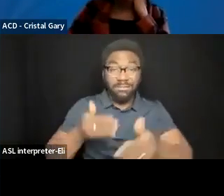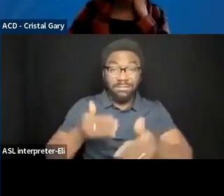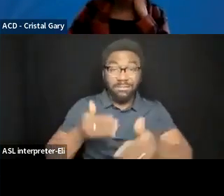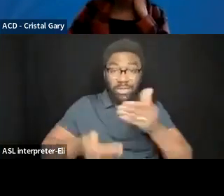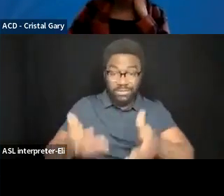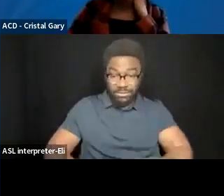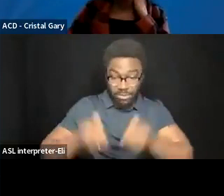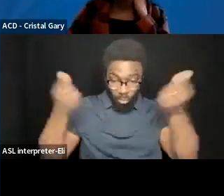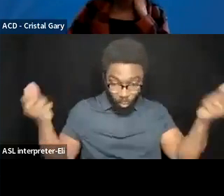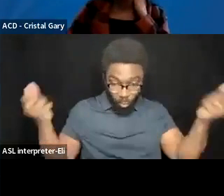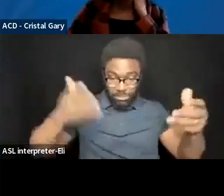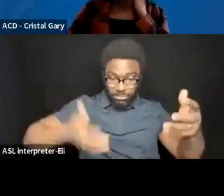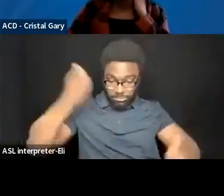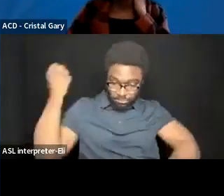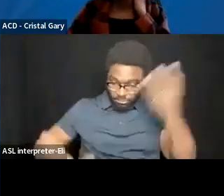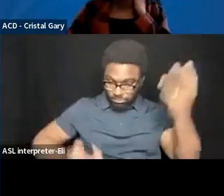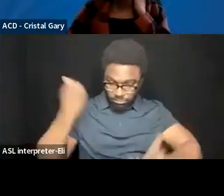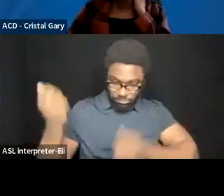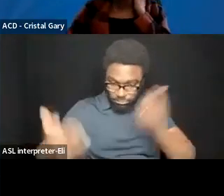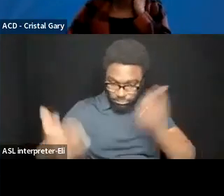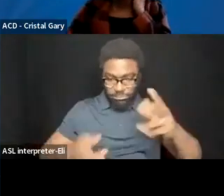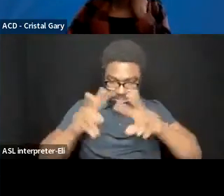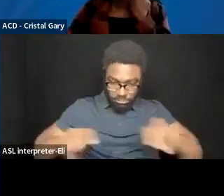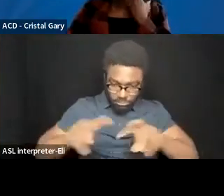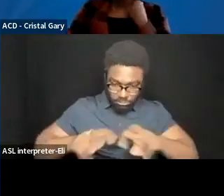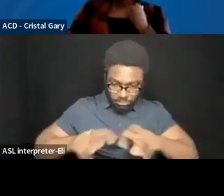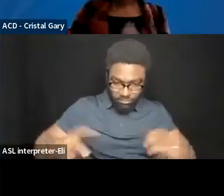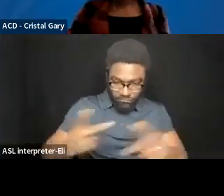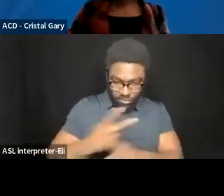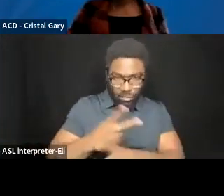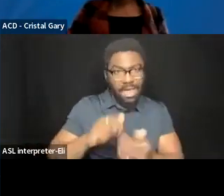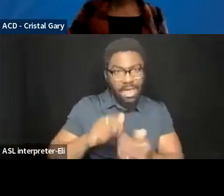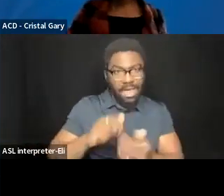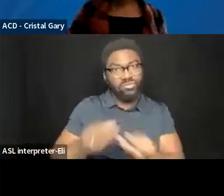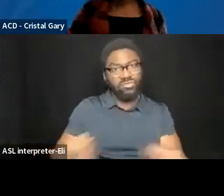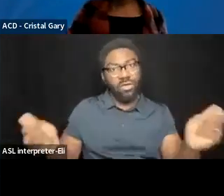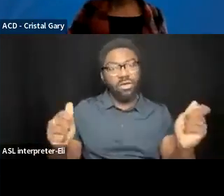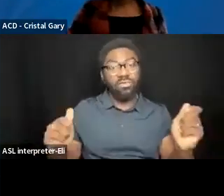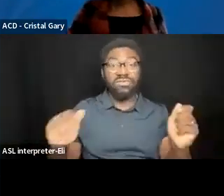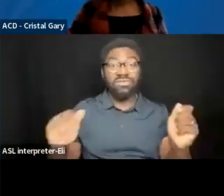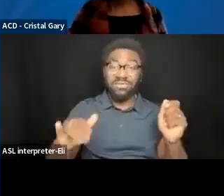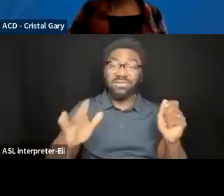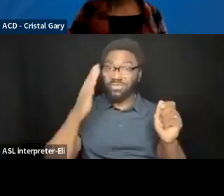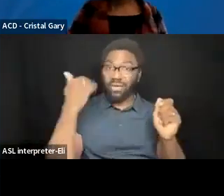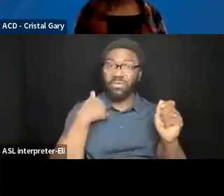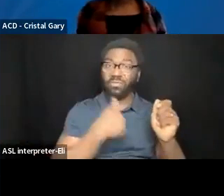to really empower our scientists, our practitioners